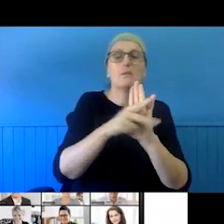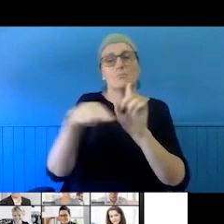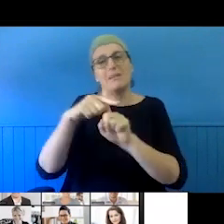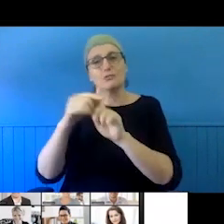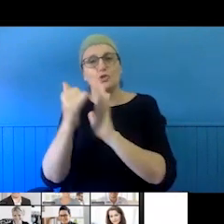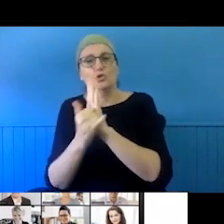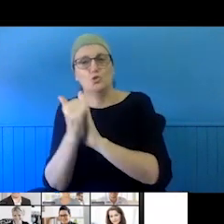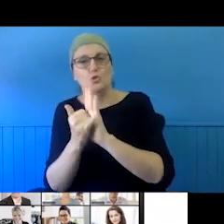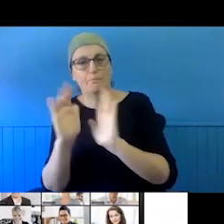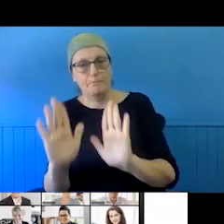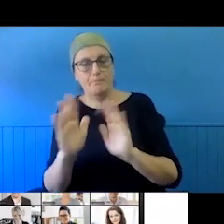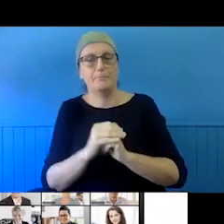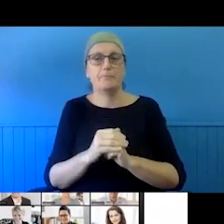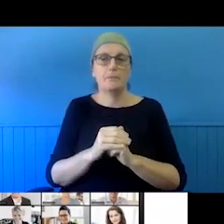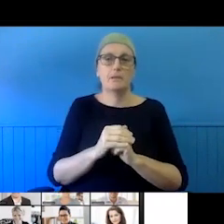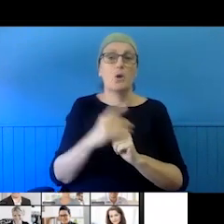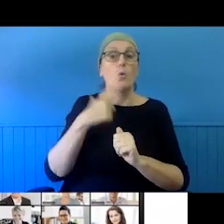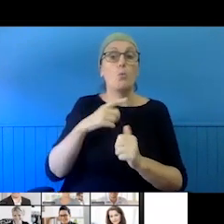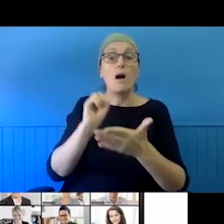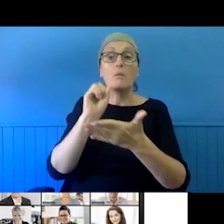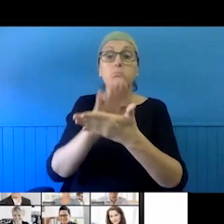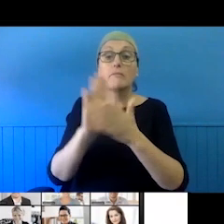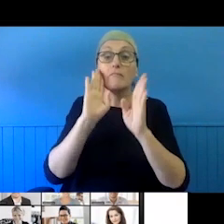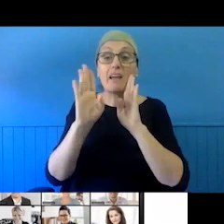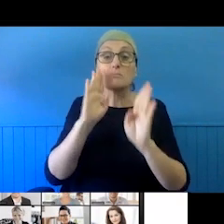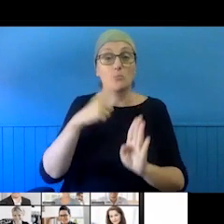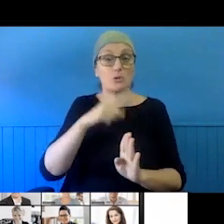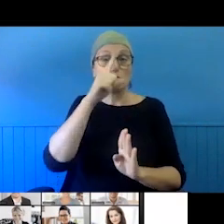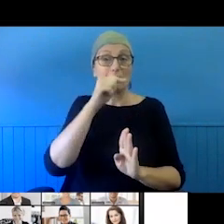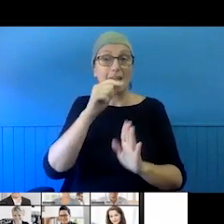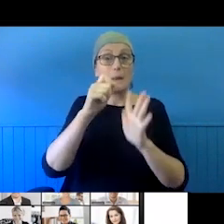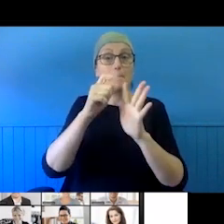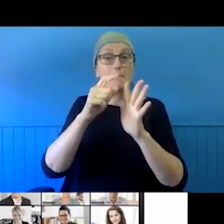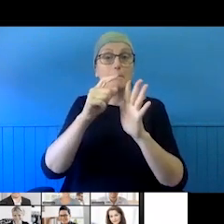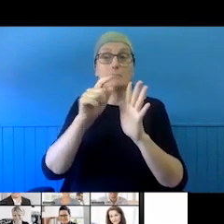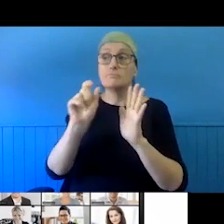donations next to it. But it's slightly less about monetising that